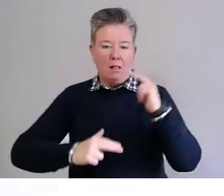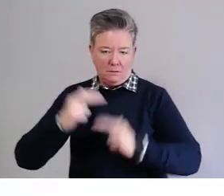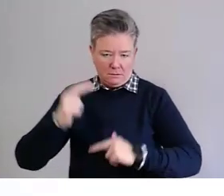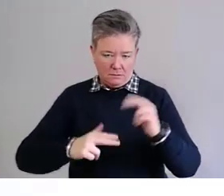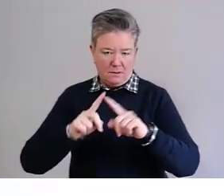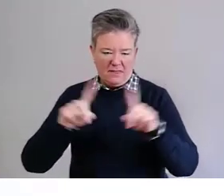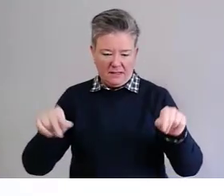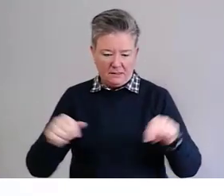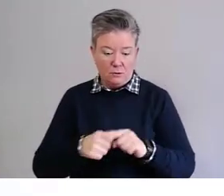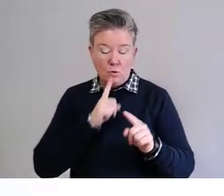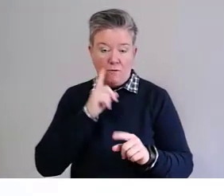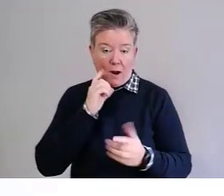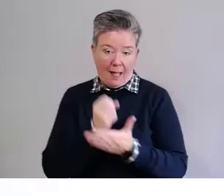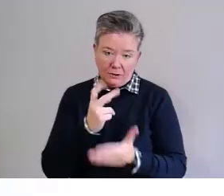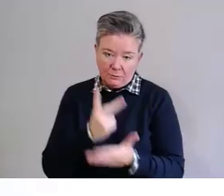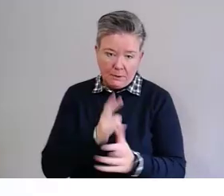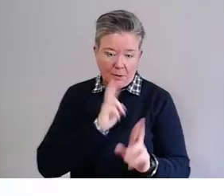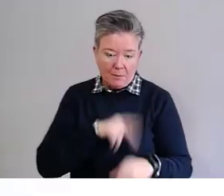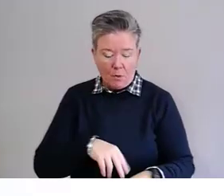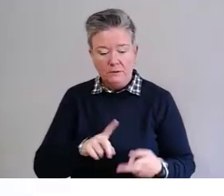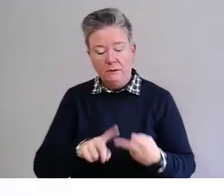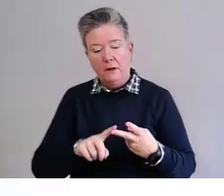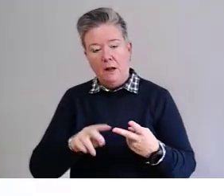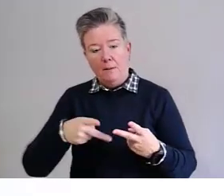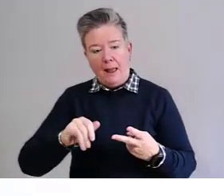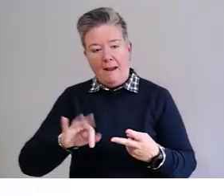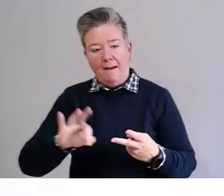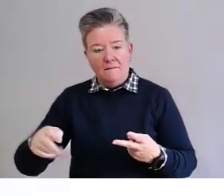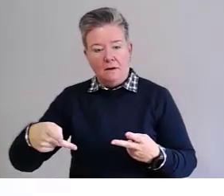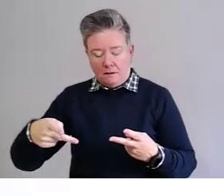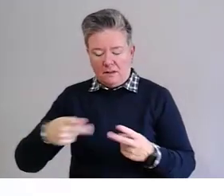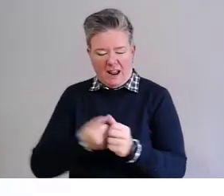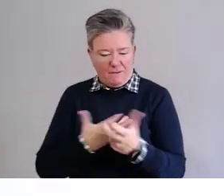This is true for eligibility reports, PLAAFP statements, et cetera.